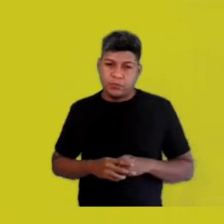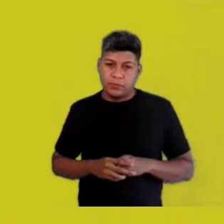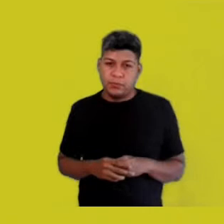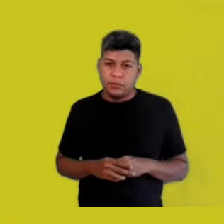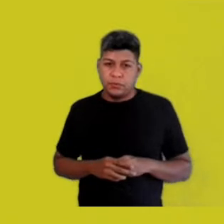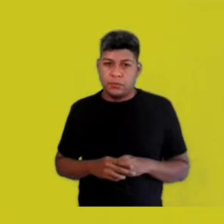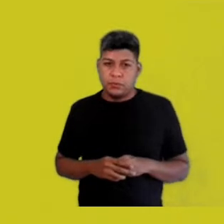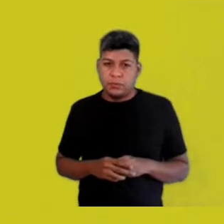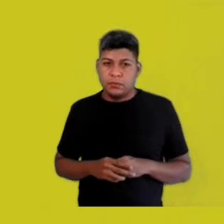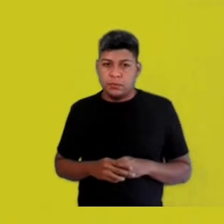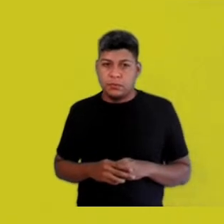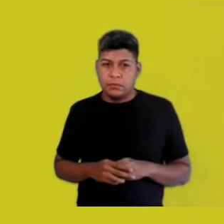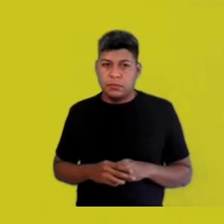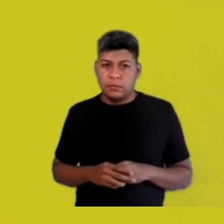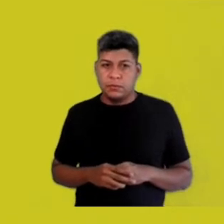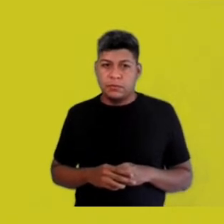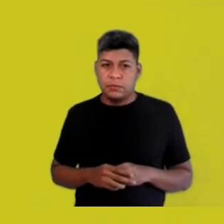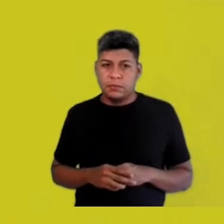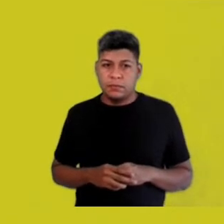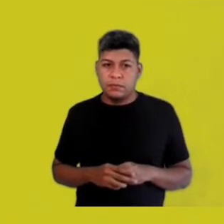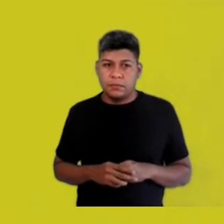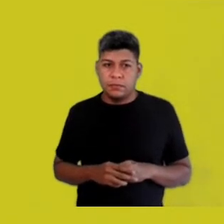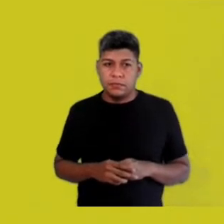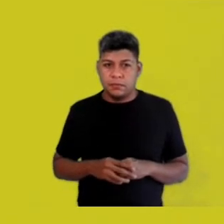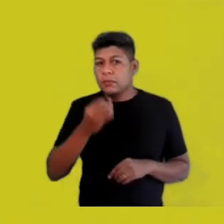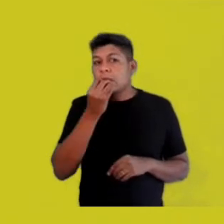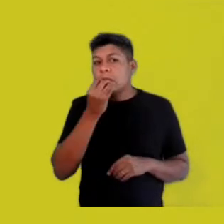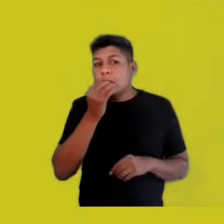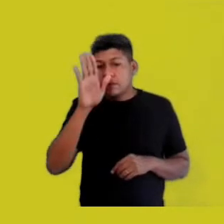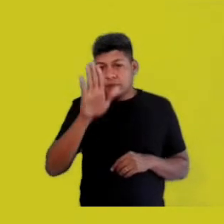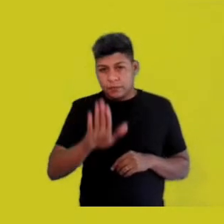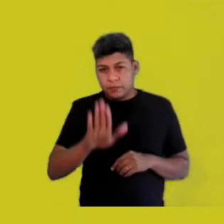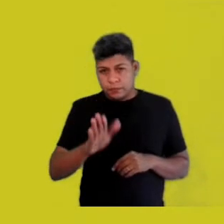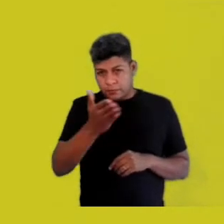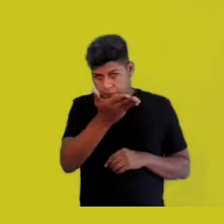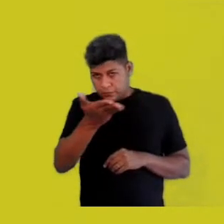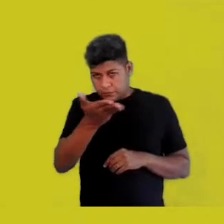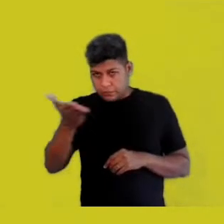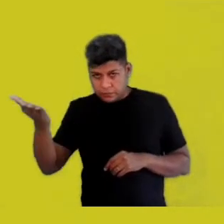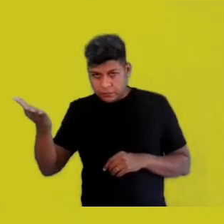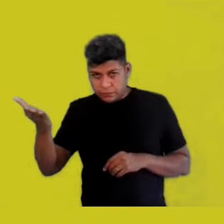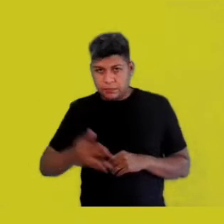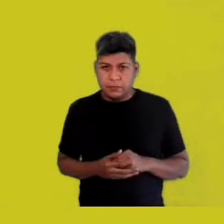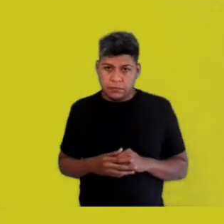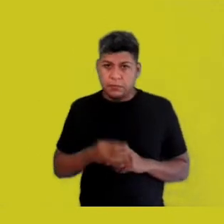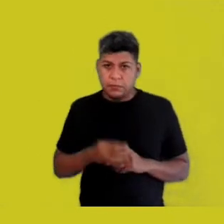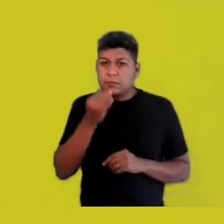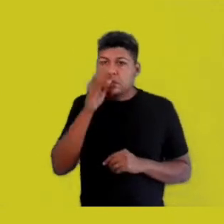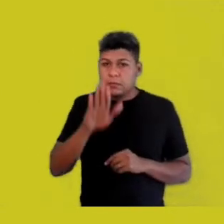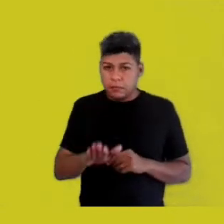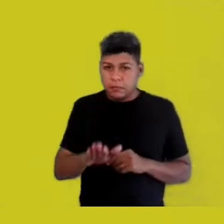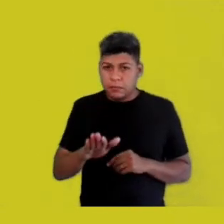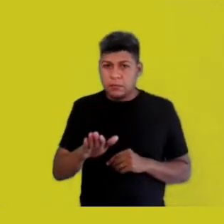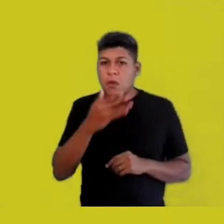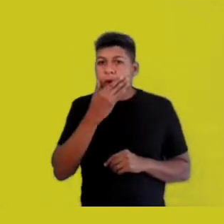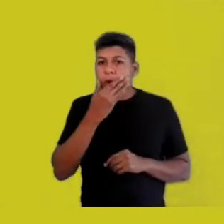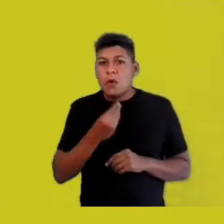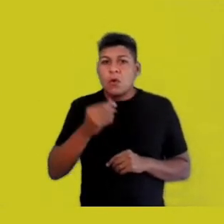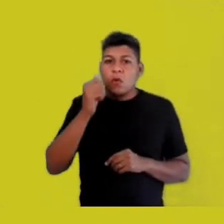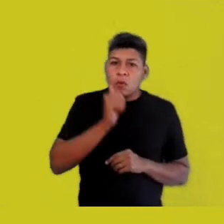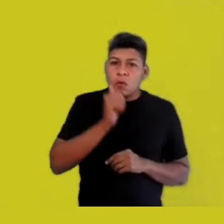Well, good afternoon, everyone,